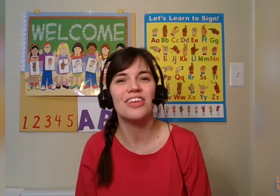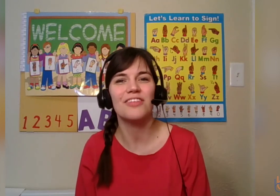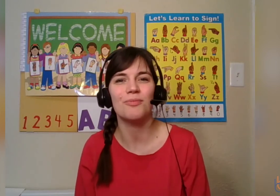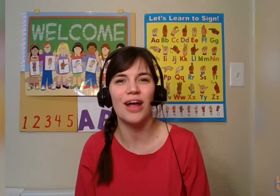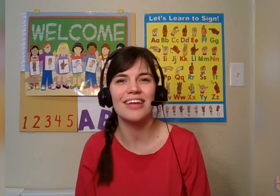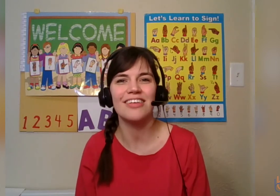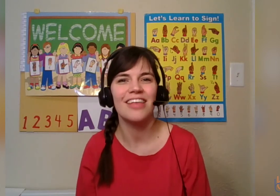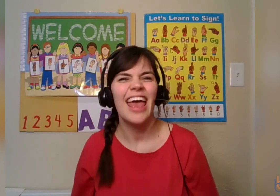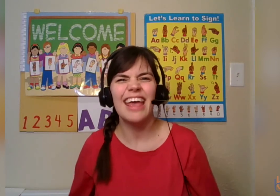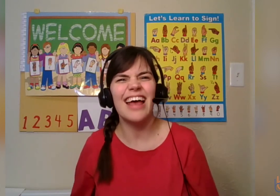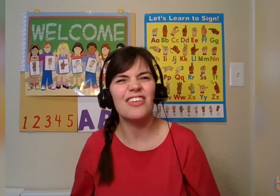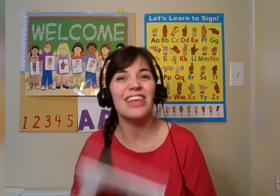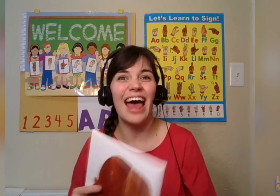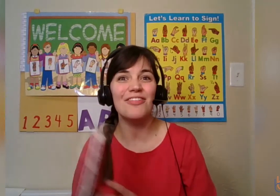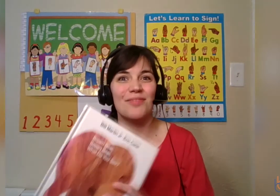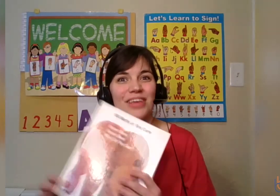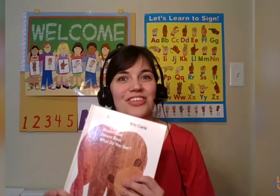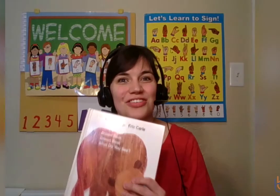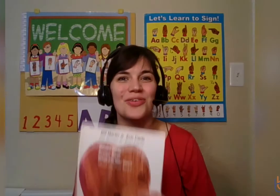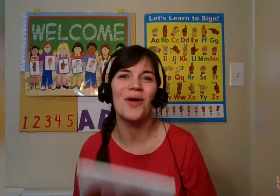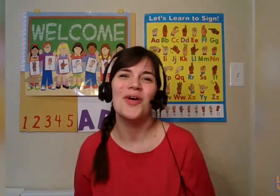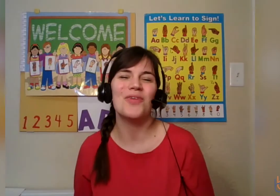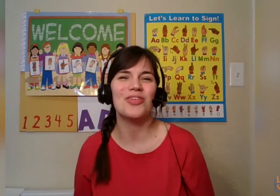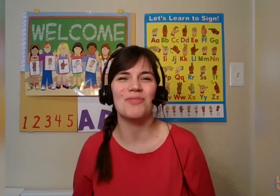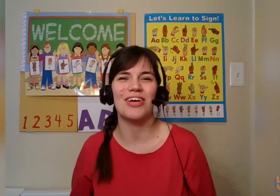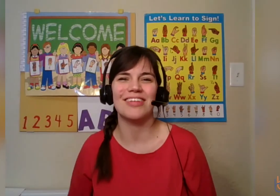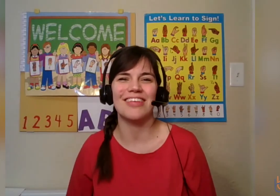get some practice and to actually have something to do with your American sign